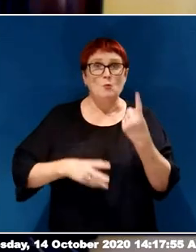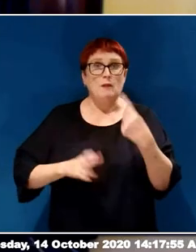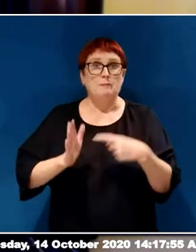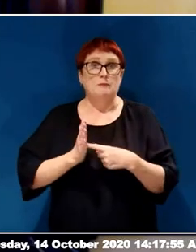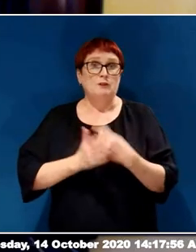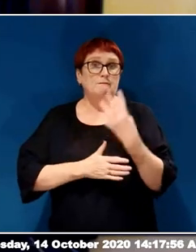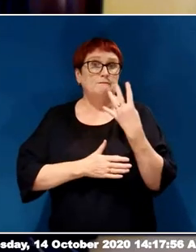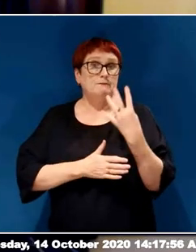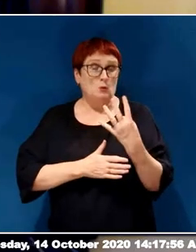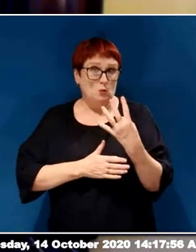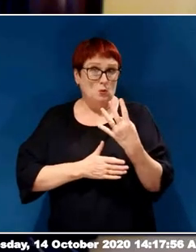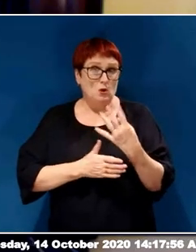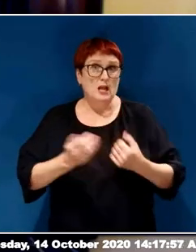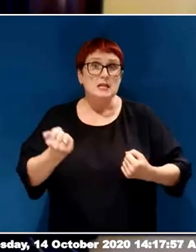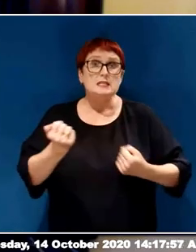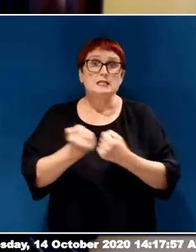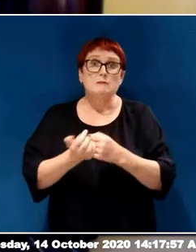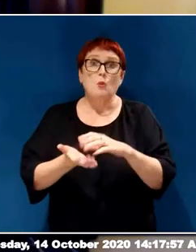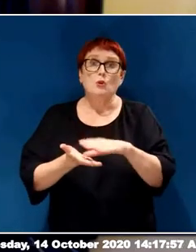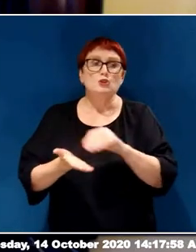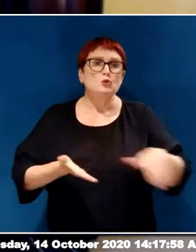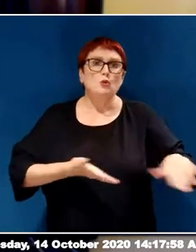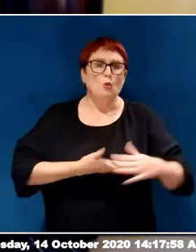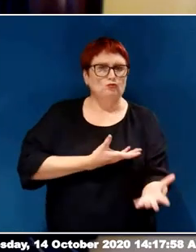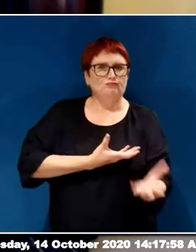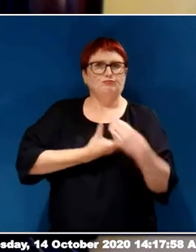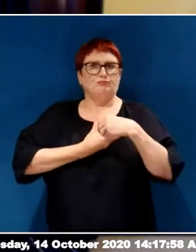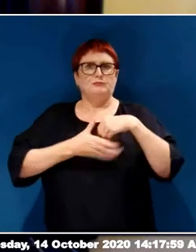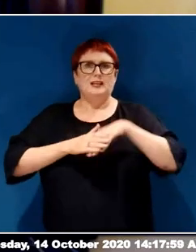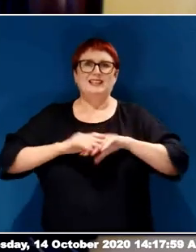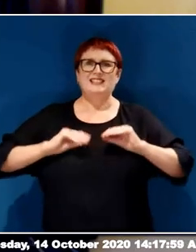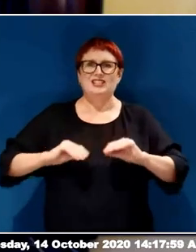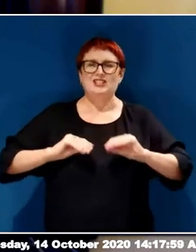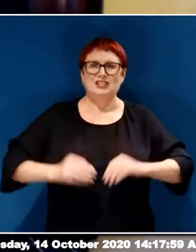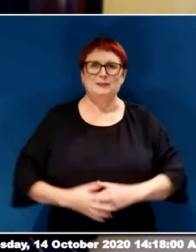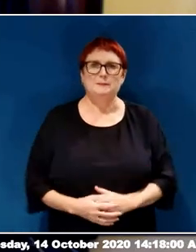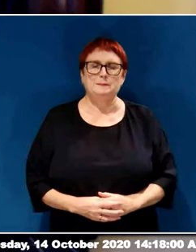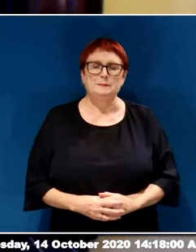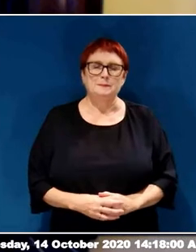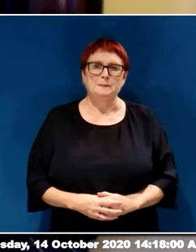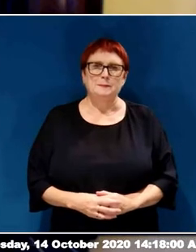Now, there's a small amount of additional detail that's provided within